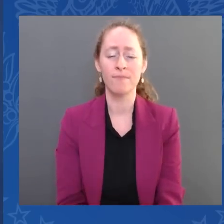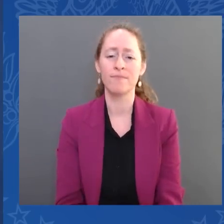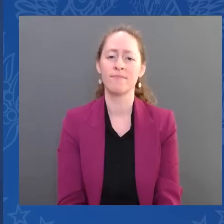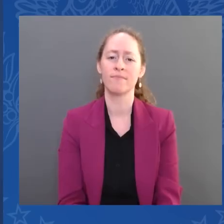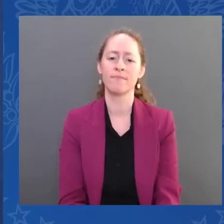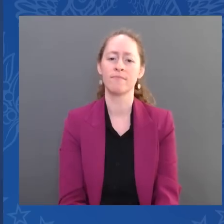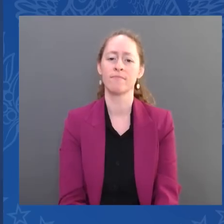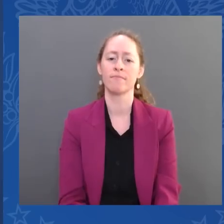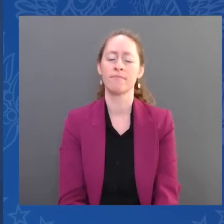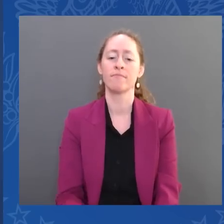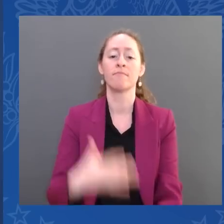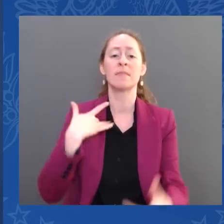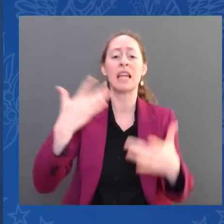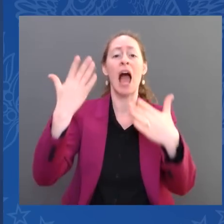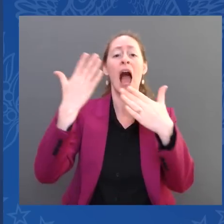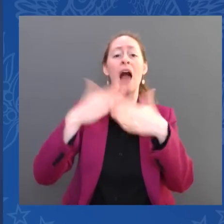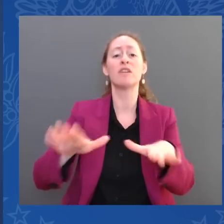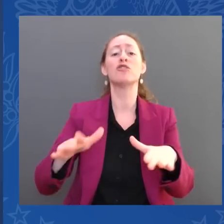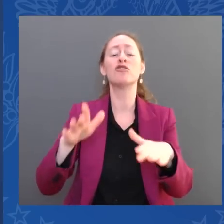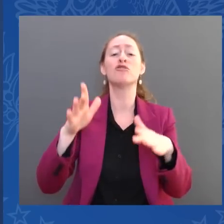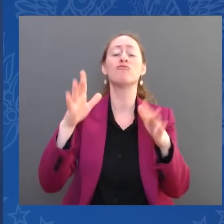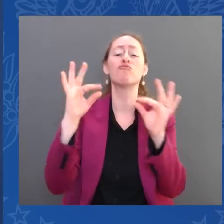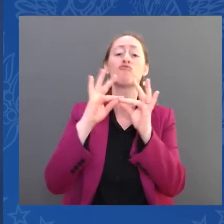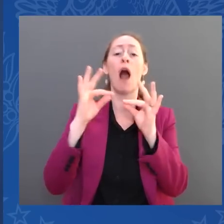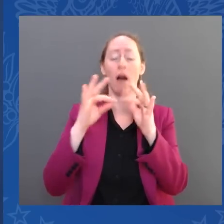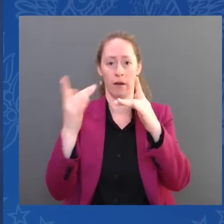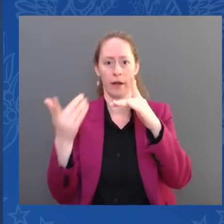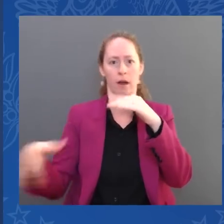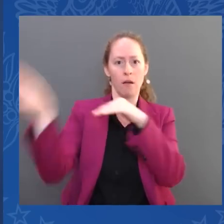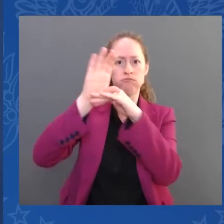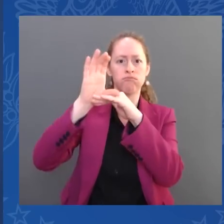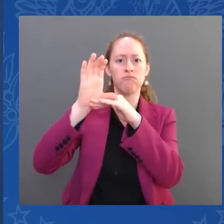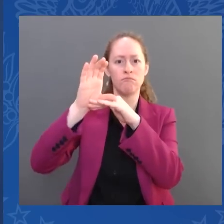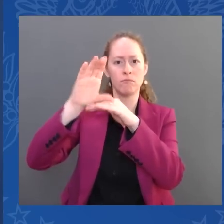This is the "Putin price hike." Putin's war has raised the price of food